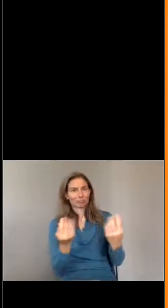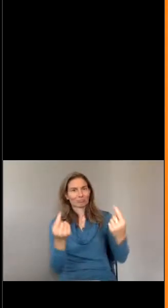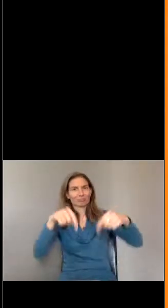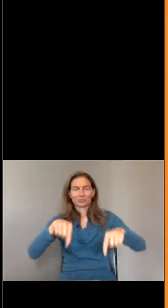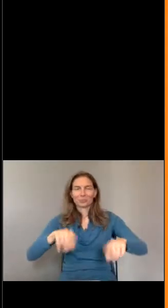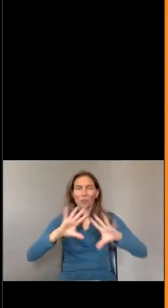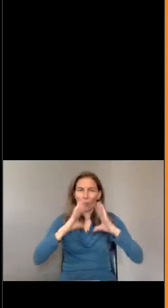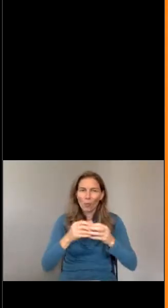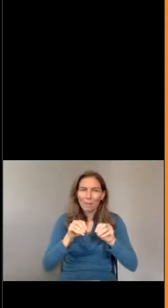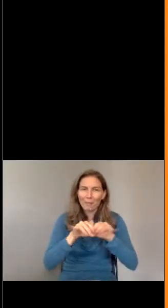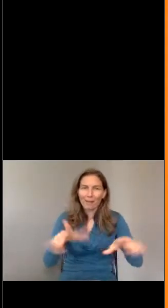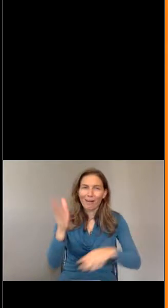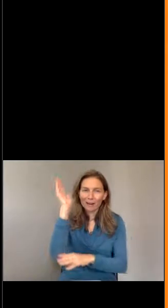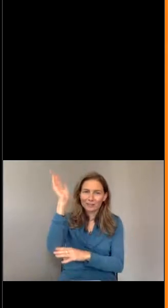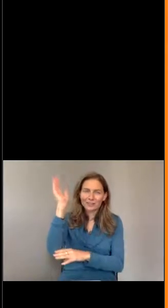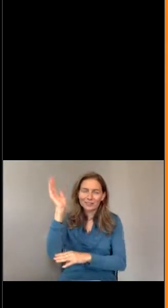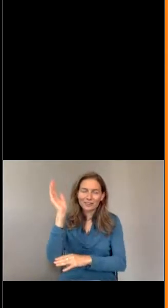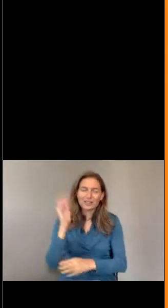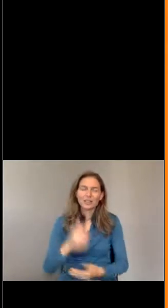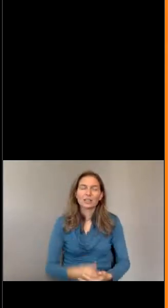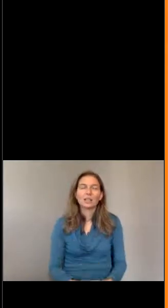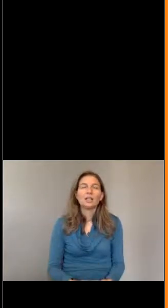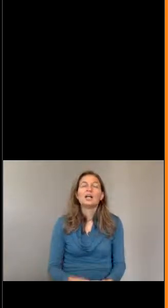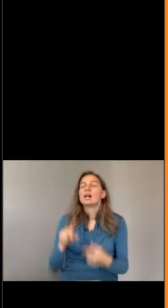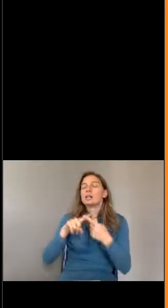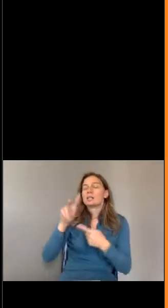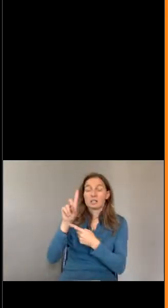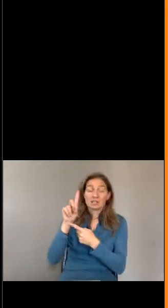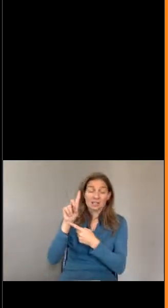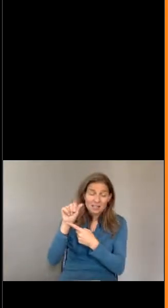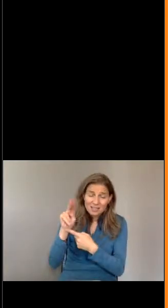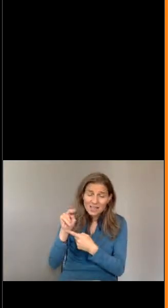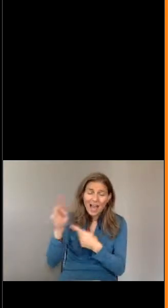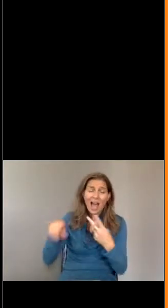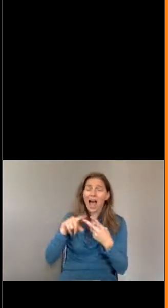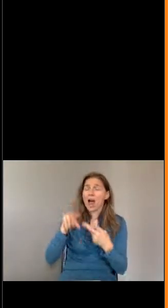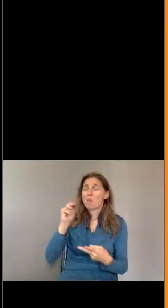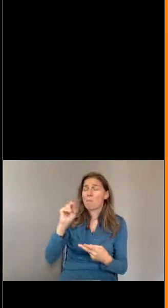I think Dan and Morgon have made by work much easier